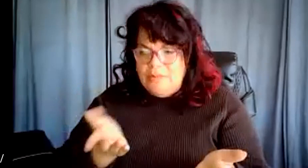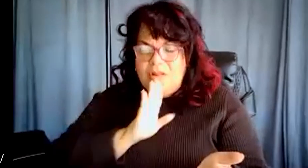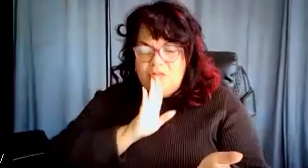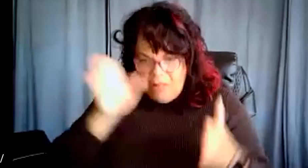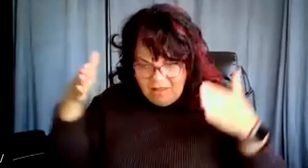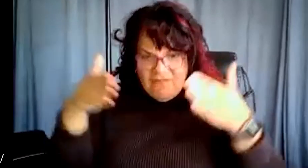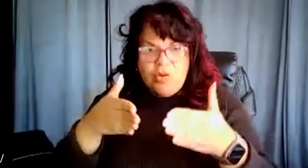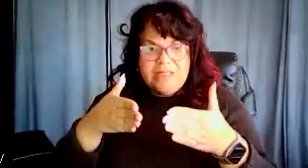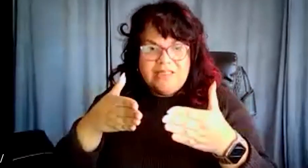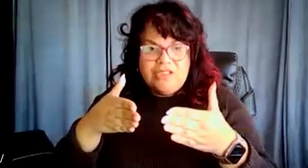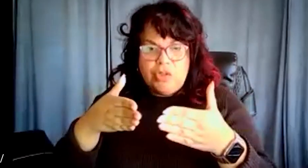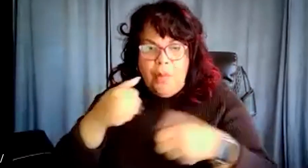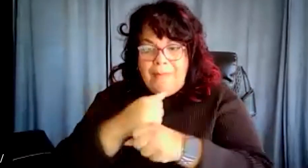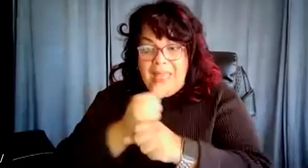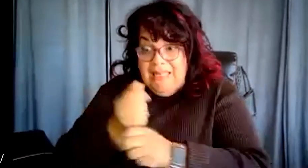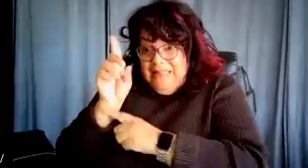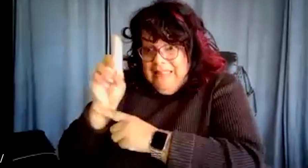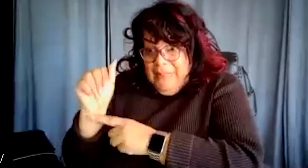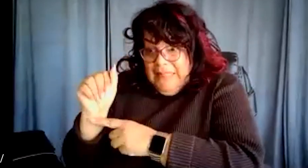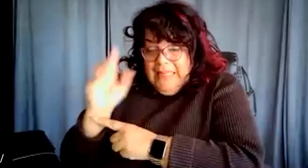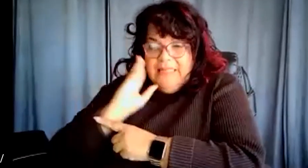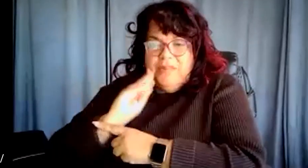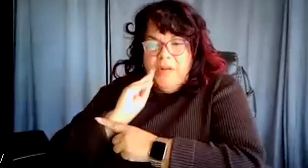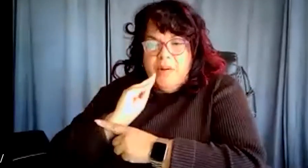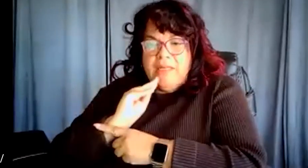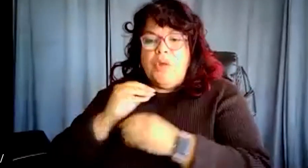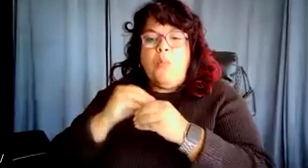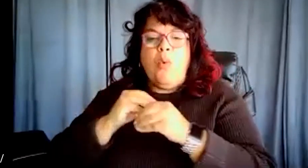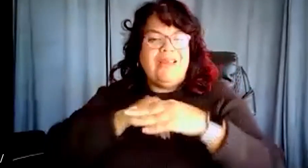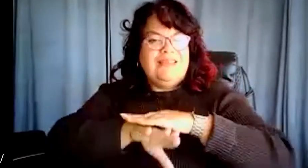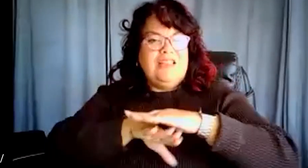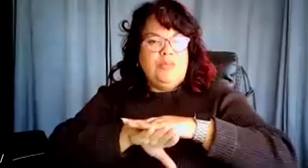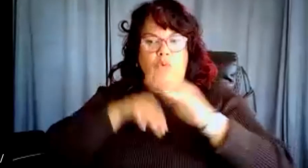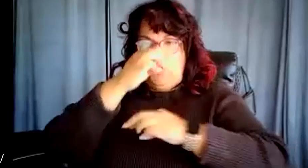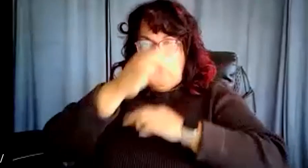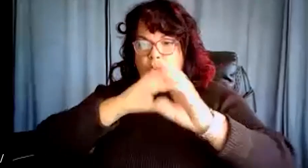on making the disability experience more accessible to the world.